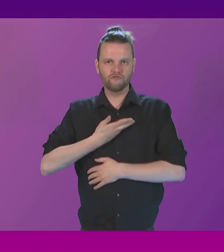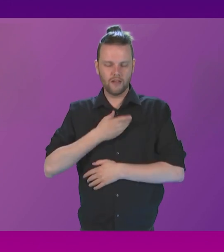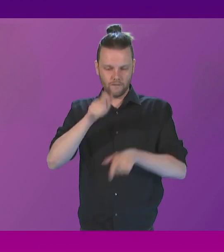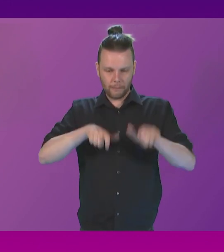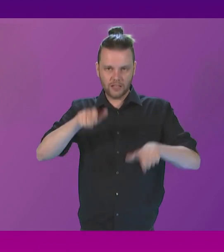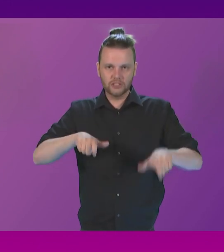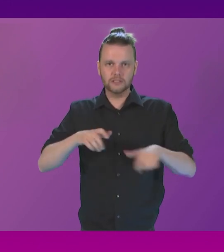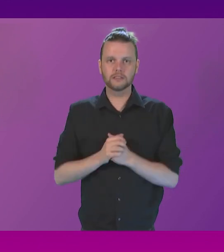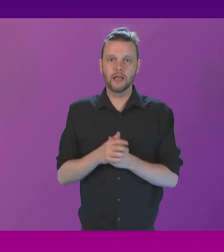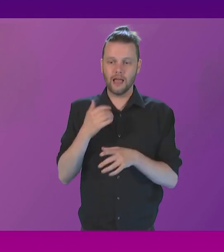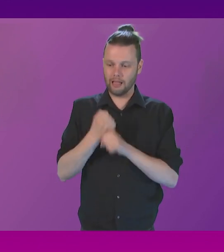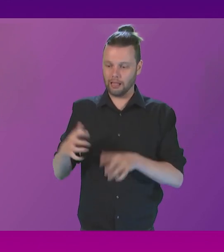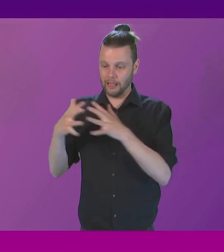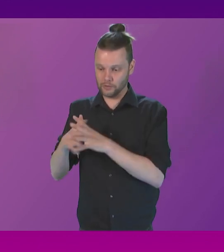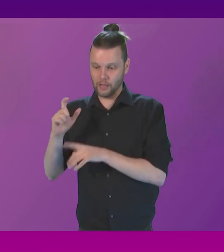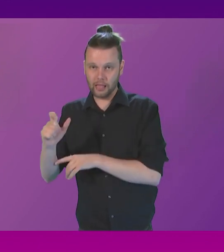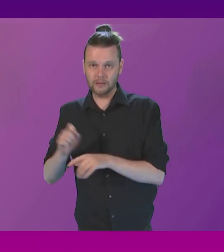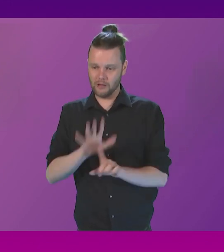not just in greater Glasgow and Clyde but right across the country.